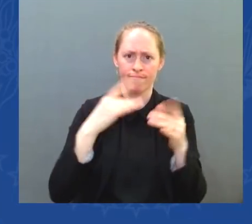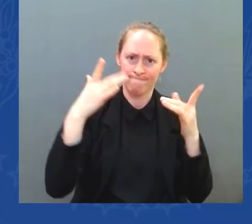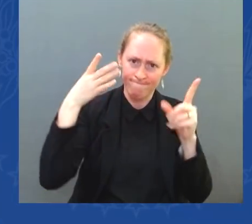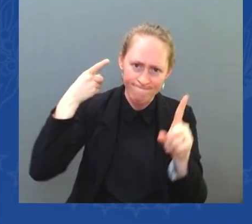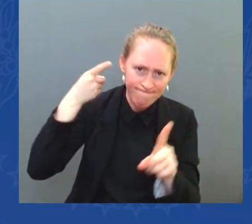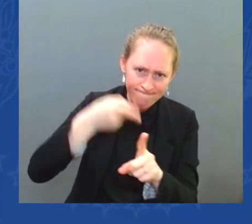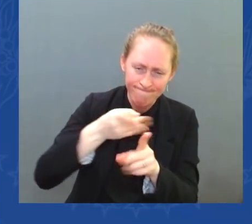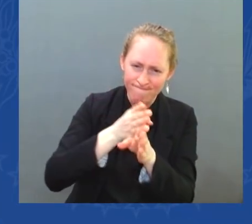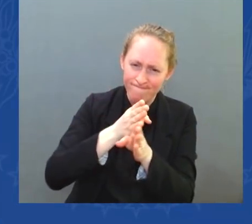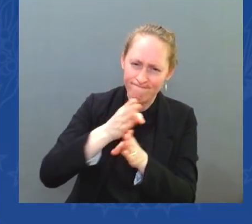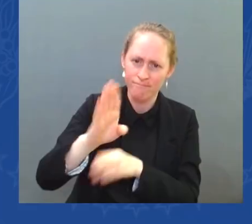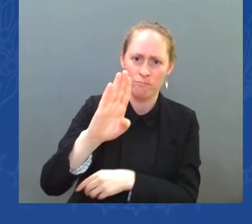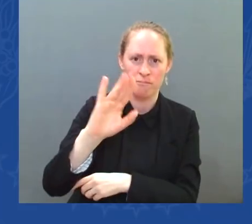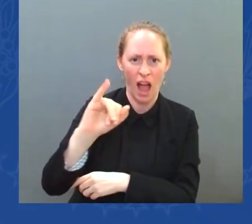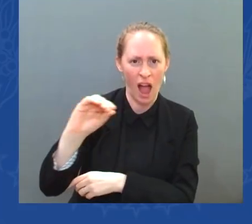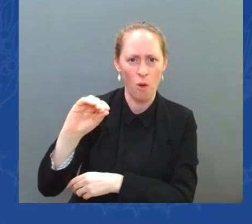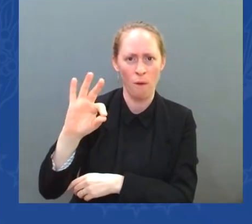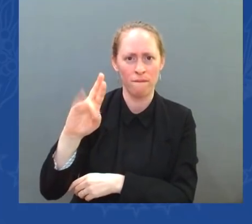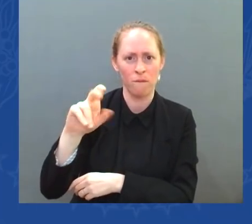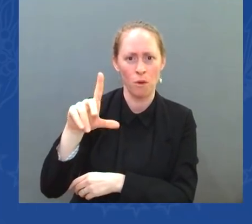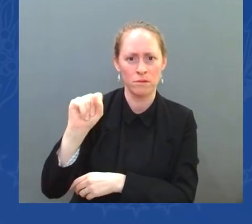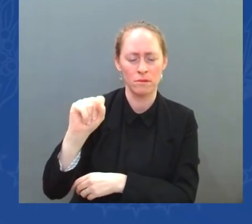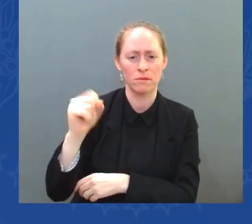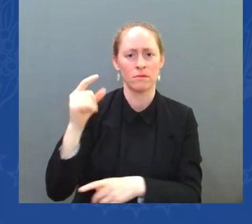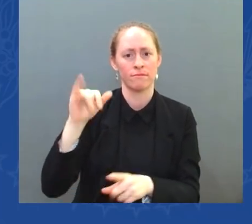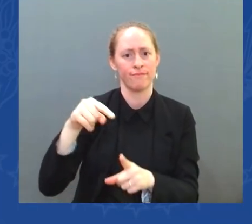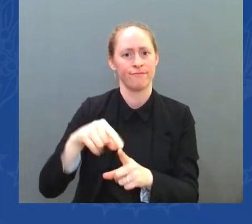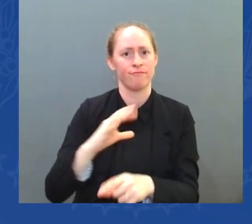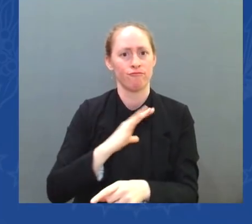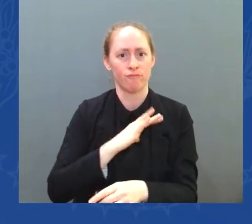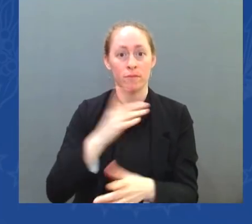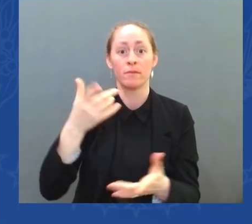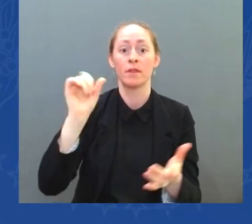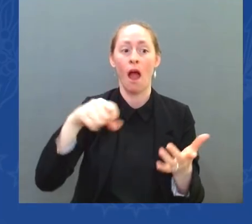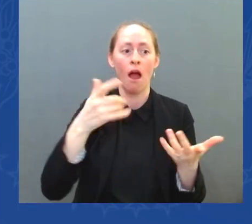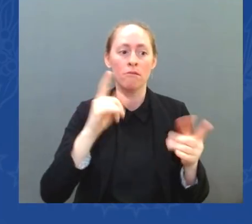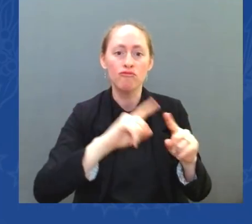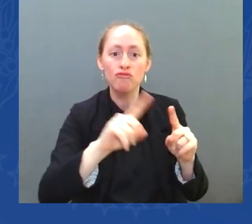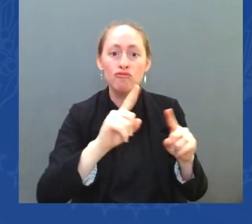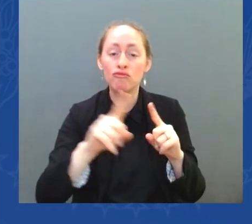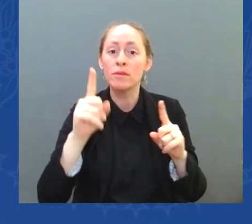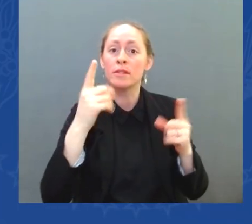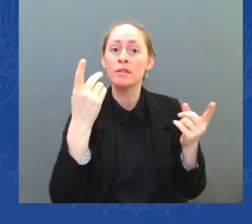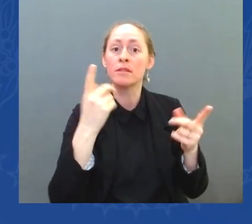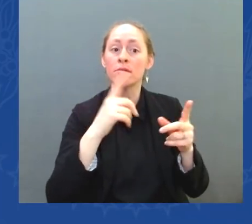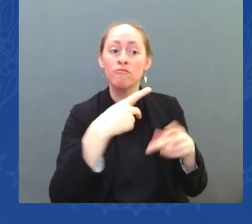I'm excited to be part of a company and an industry that's doing its part to make the world a better place.